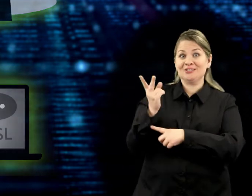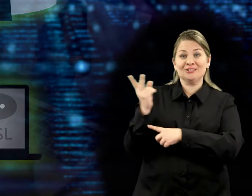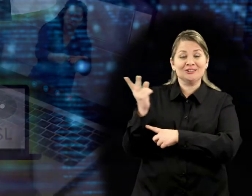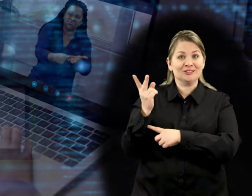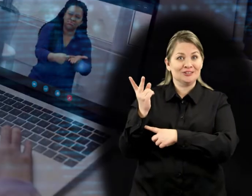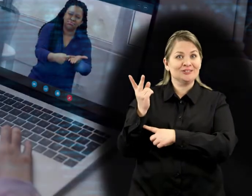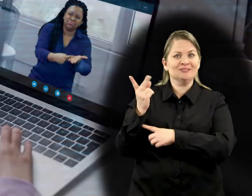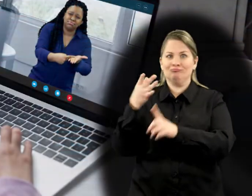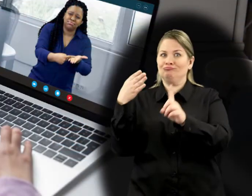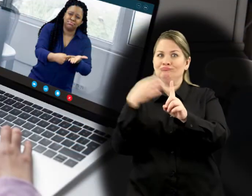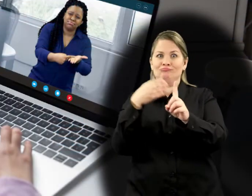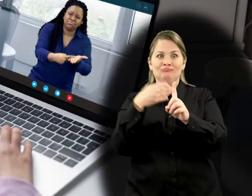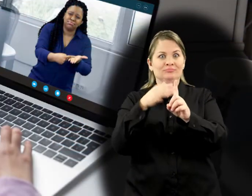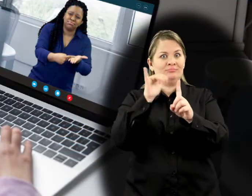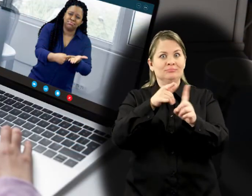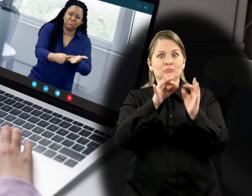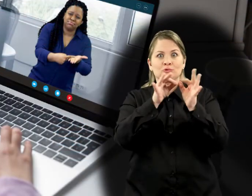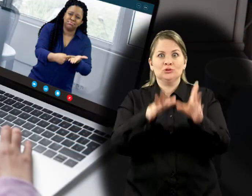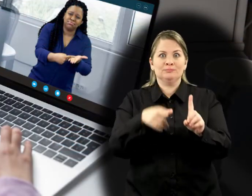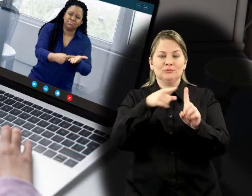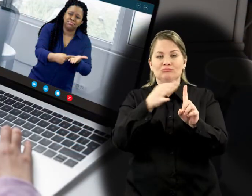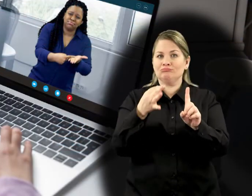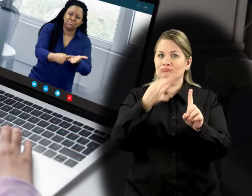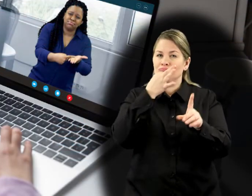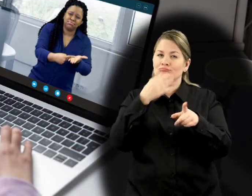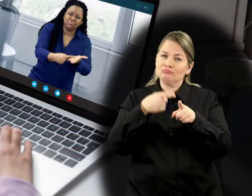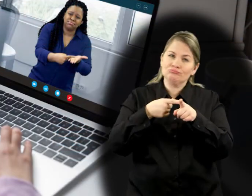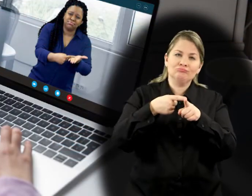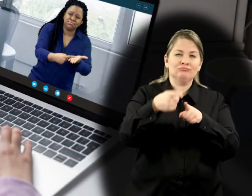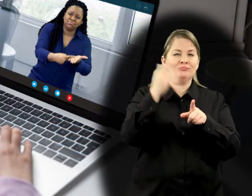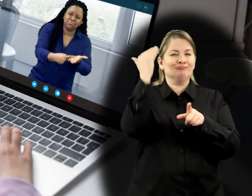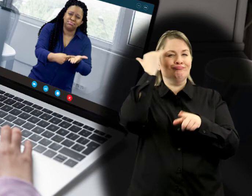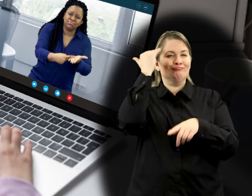Regina and her manager have formed a relationship with a specific qualified interpreter